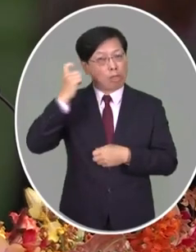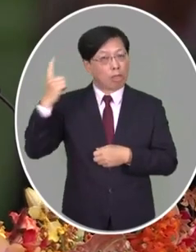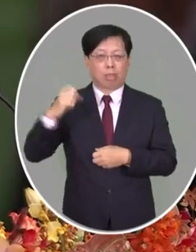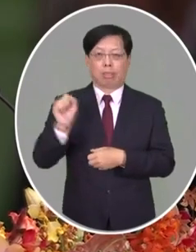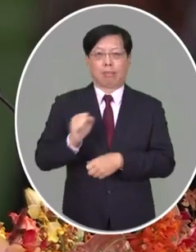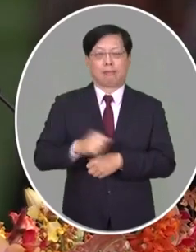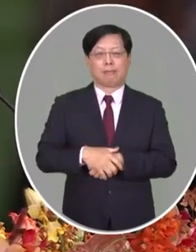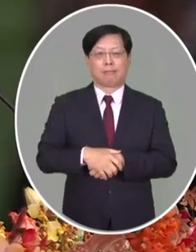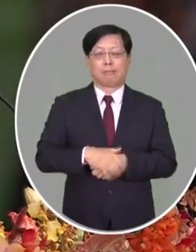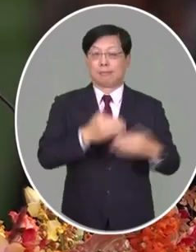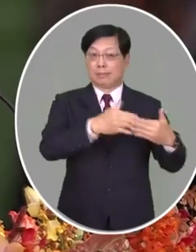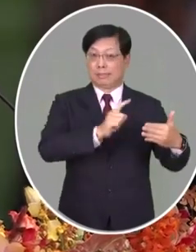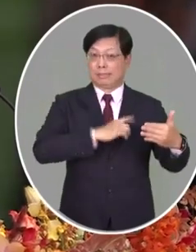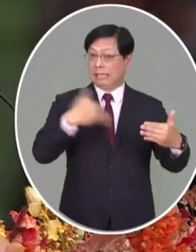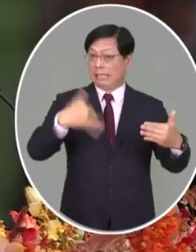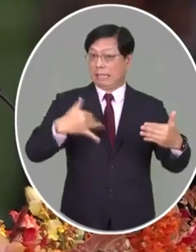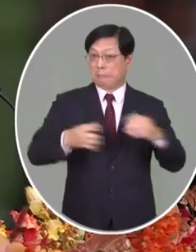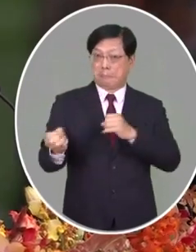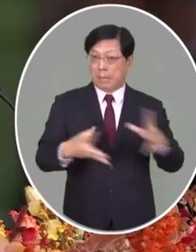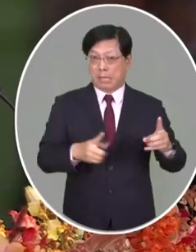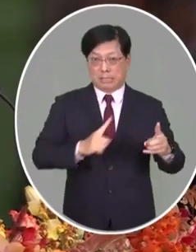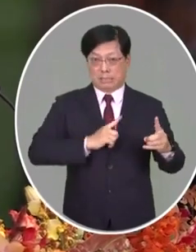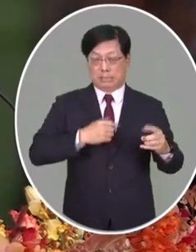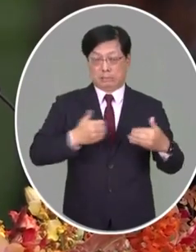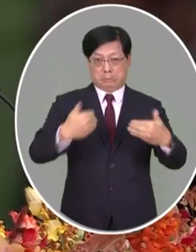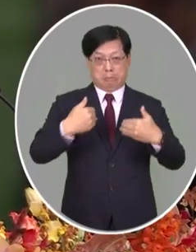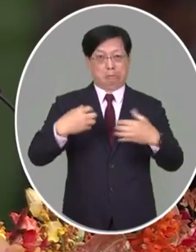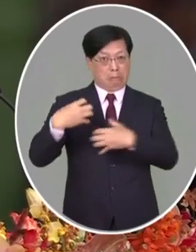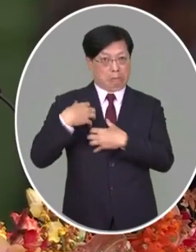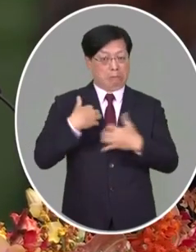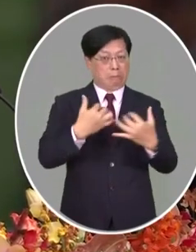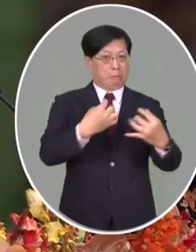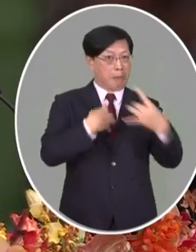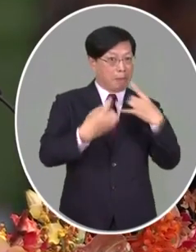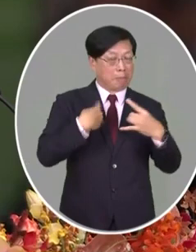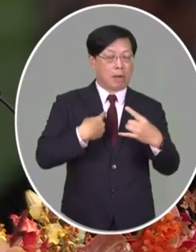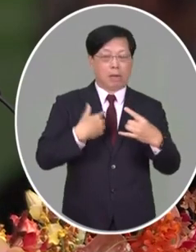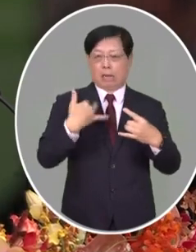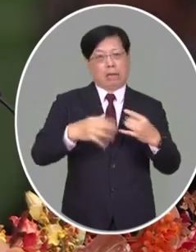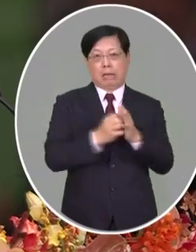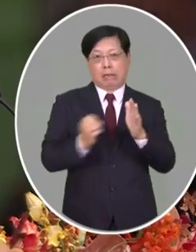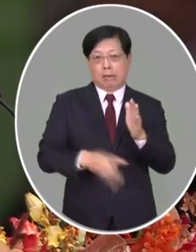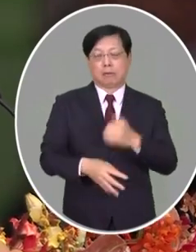As China has not given up its use of force to invade Taiwan, the Chinese people should understand that